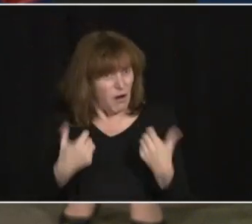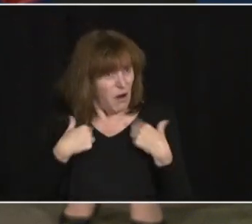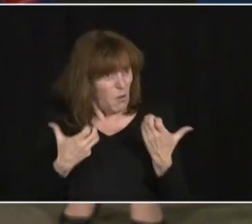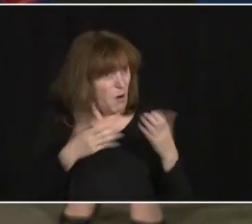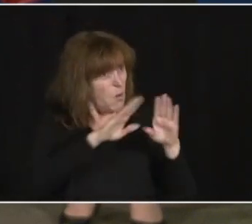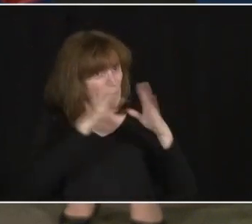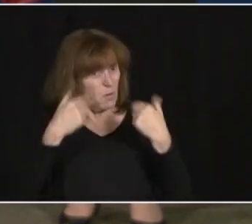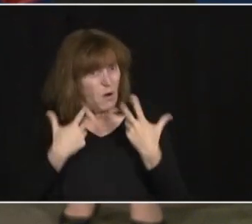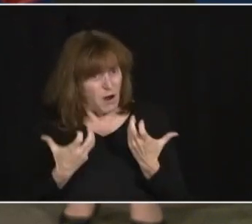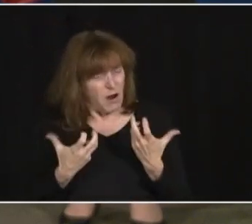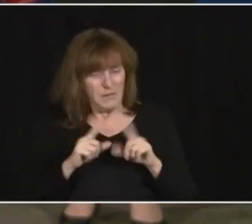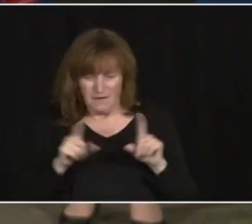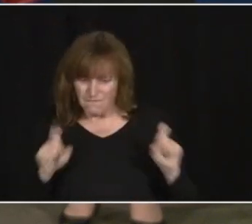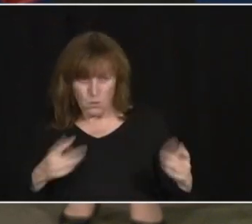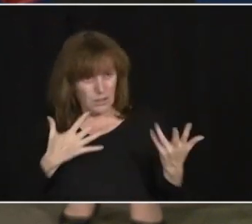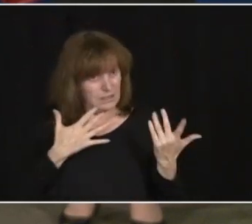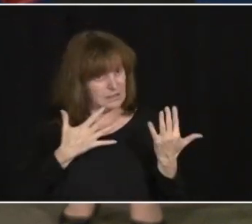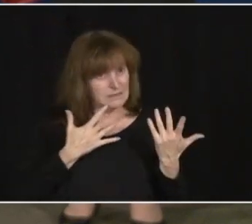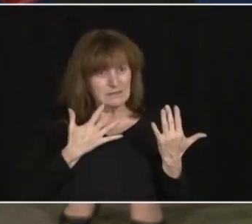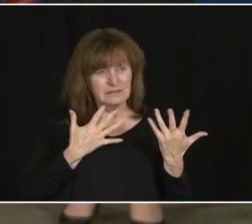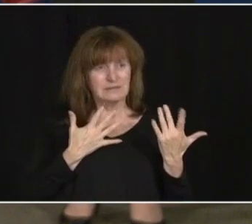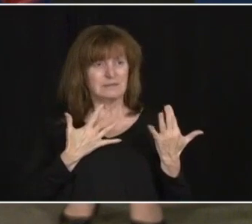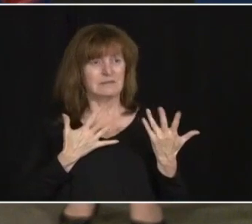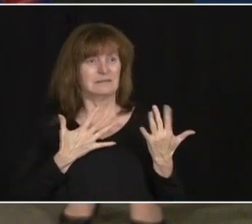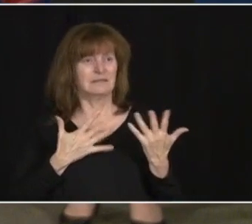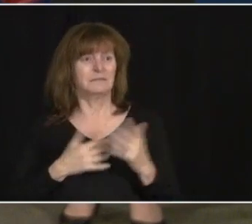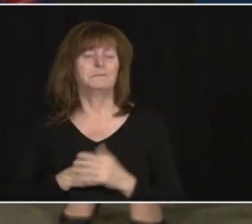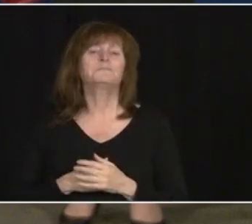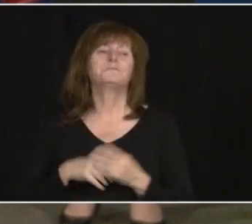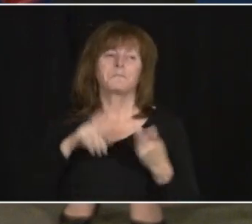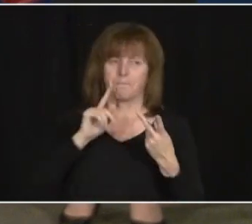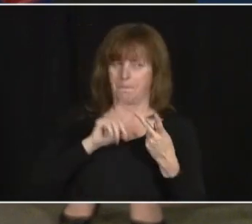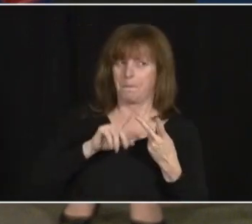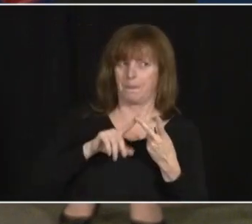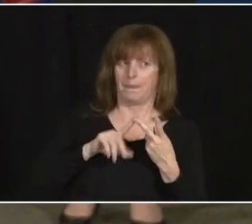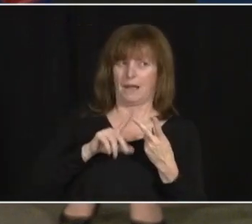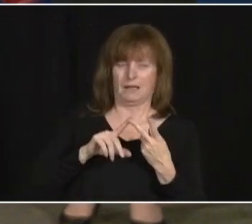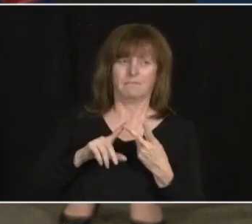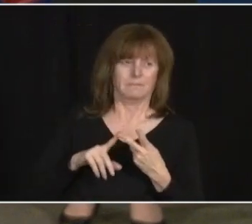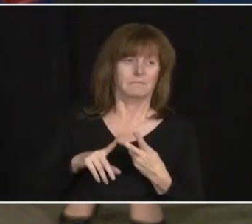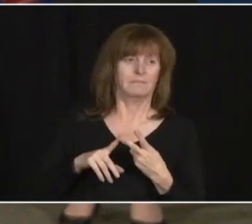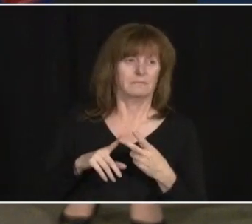economy more than I do. Thank you. My second question is the conference